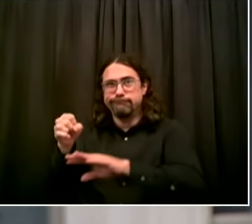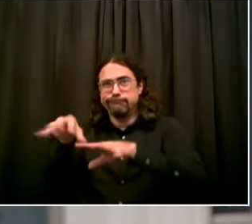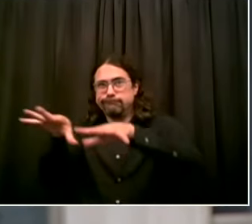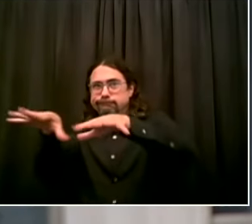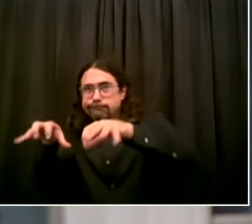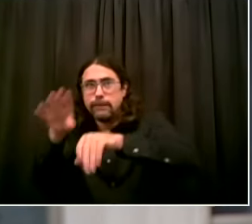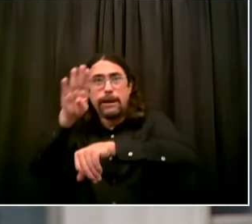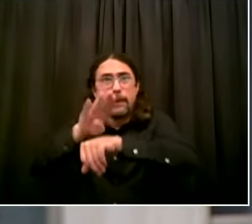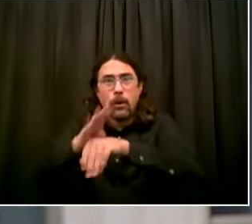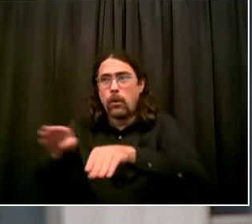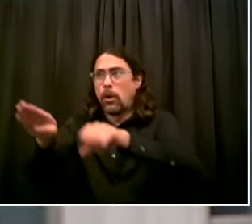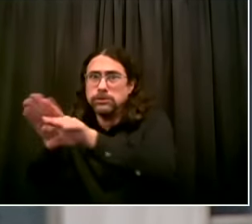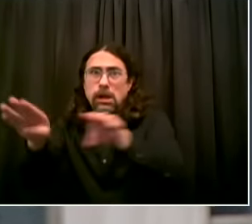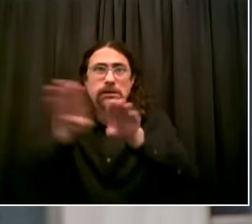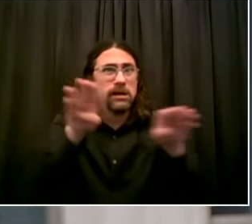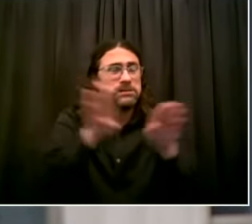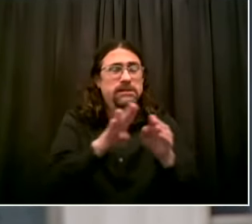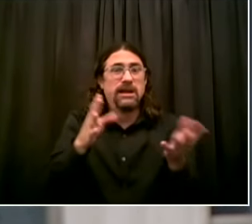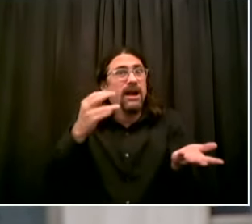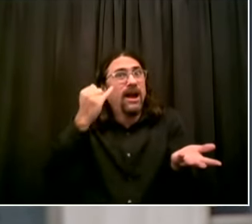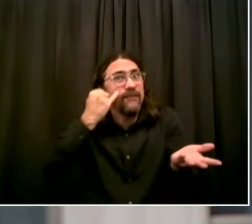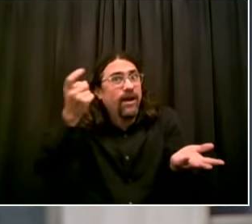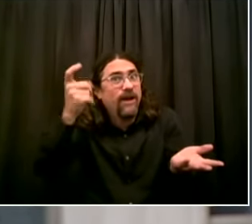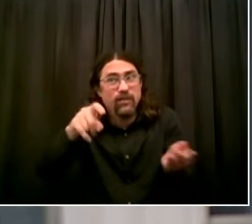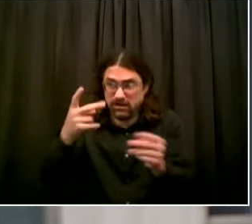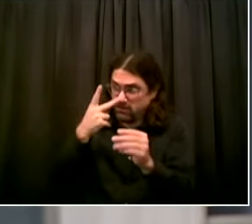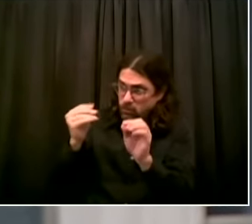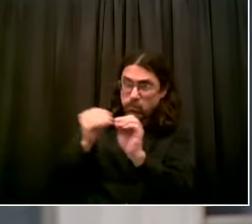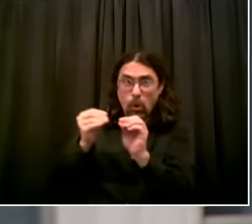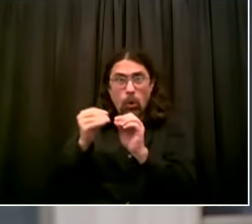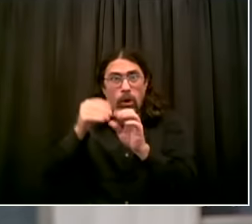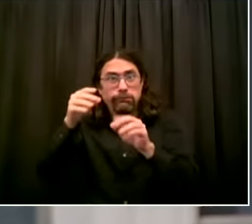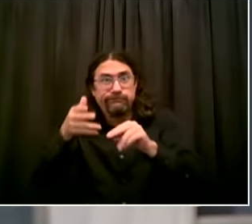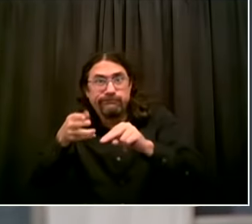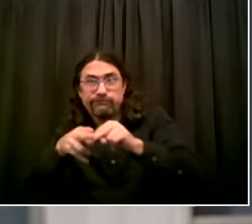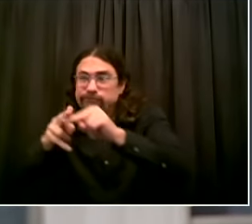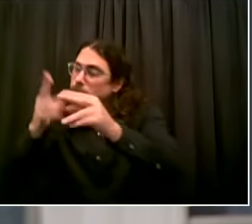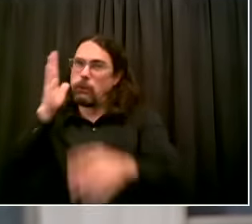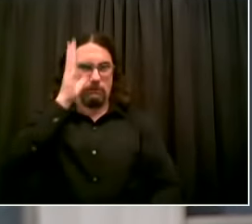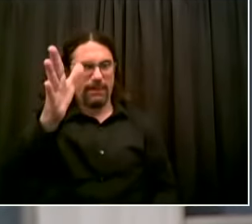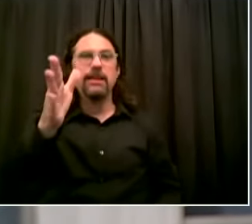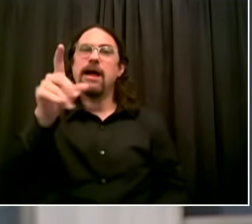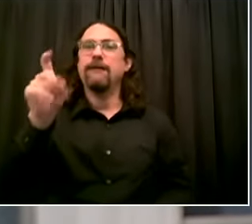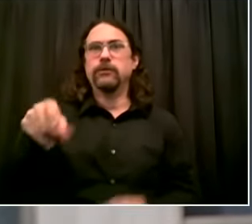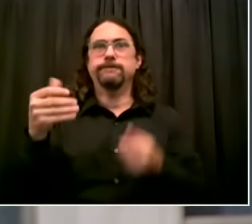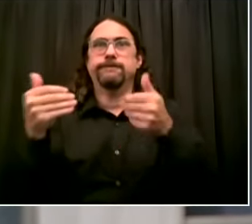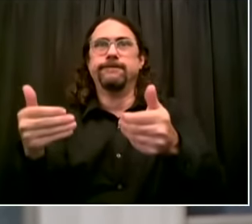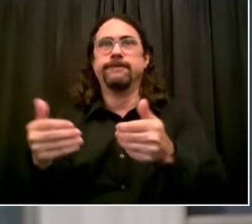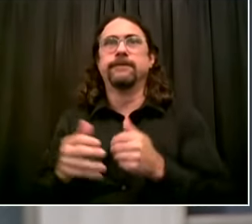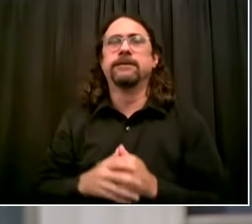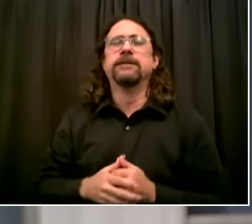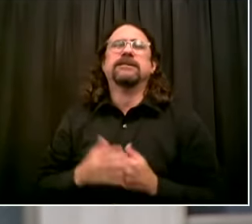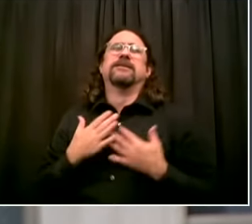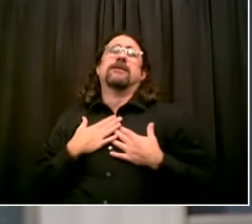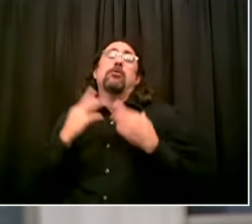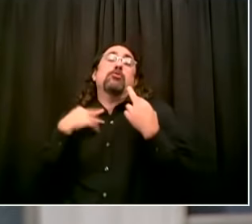HIGH HOLIDAYS WE MADE SURE THAT 300 SYNAGOGUES HAD THE MASKS THAT THEY NEED. PEOPLE HEARD